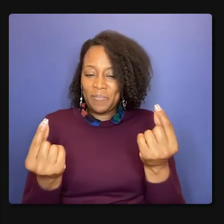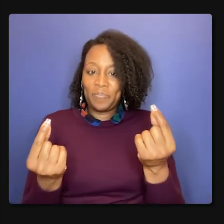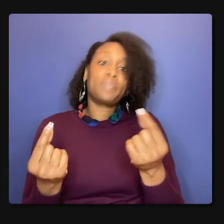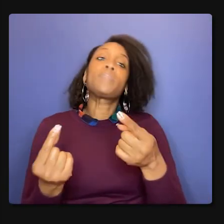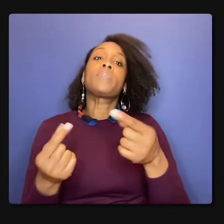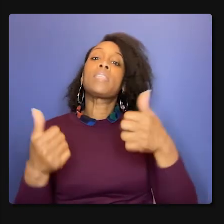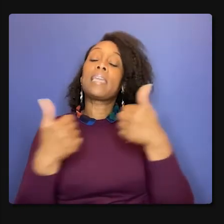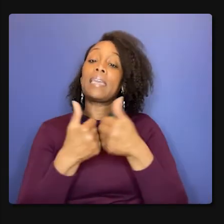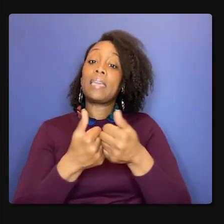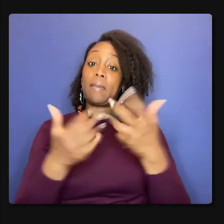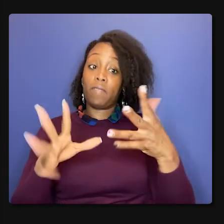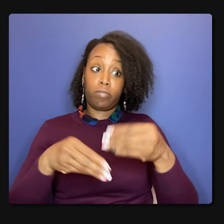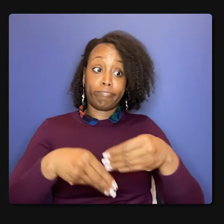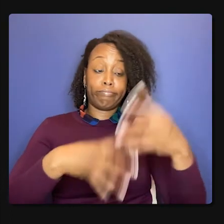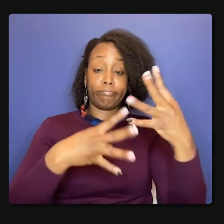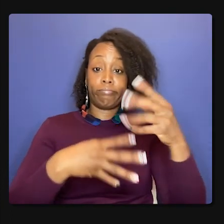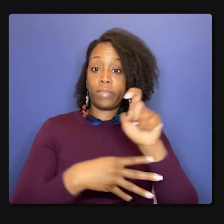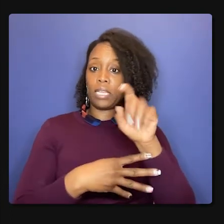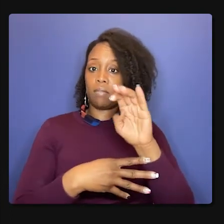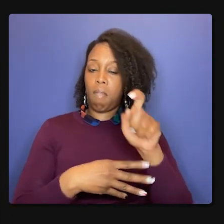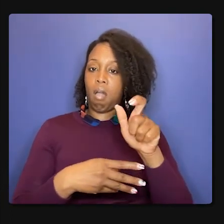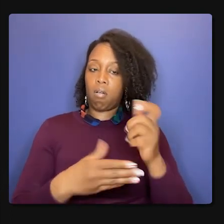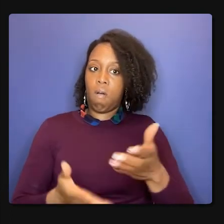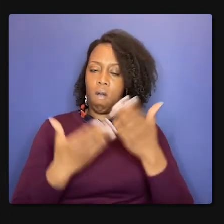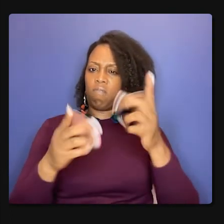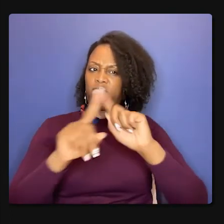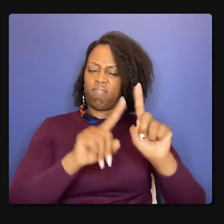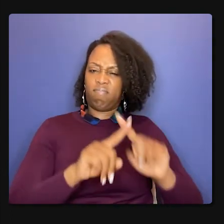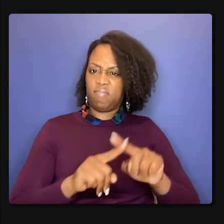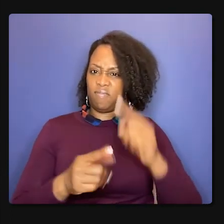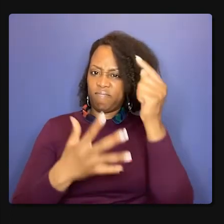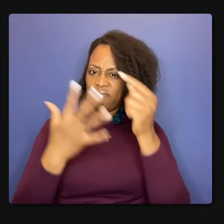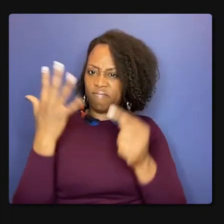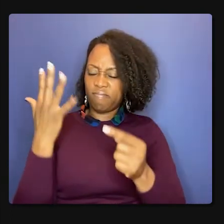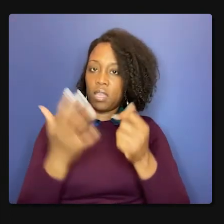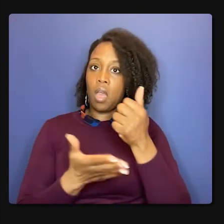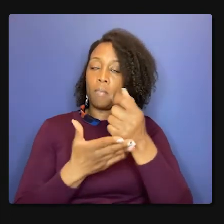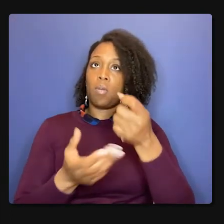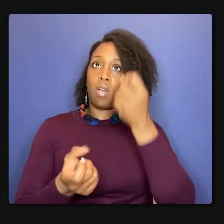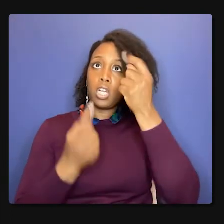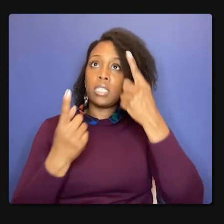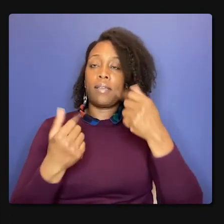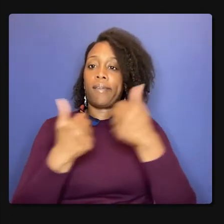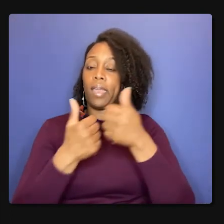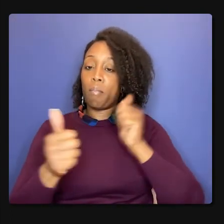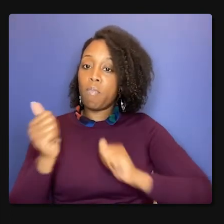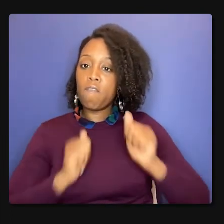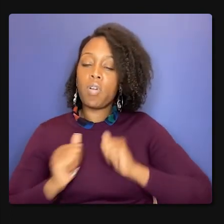Once your game has launched, Xbox offers several features to help you understand game performance,